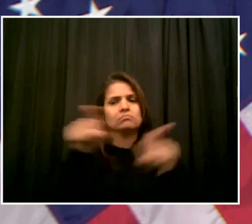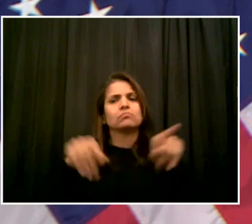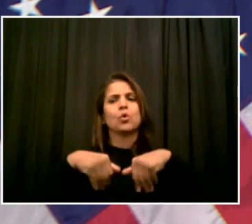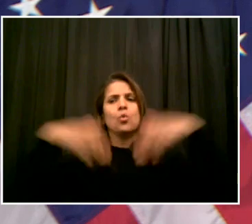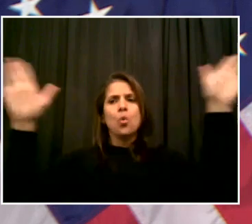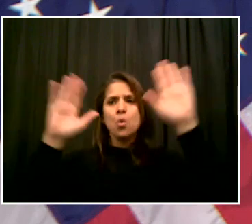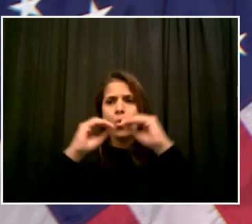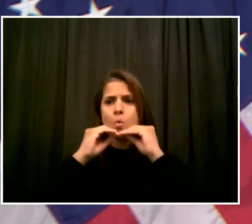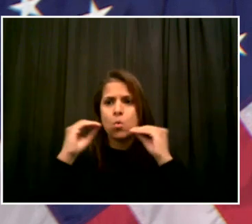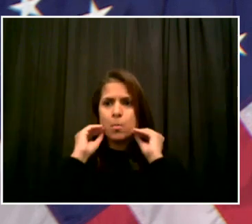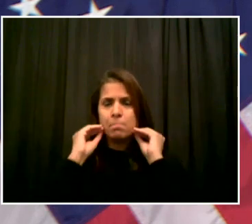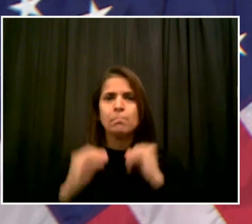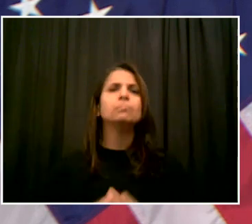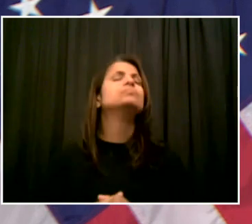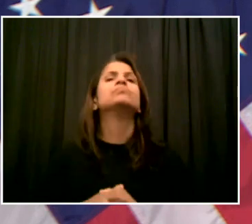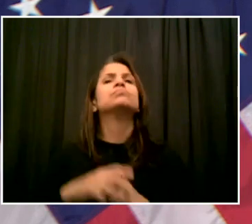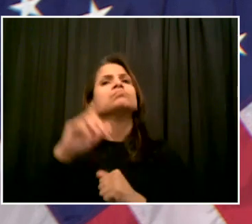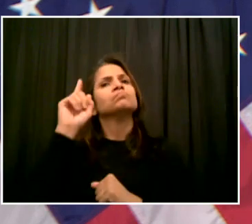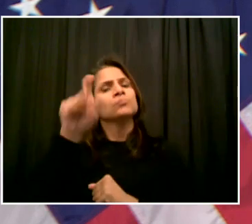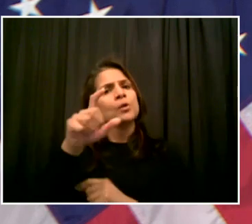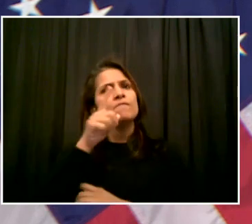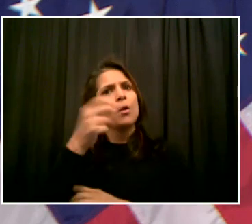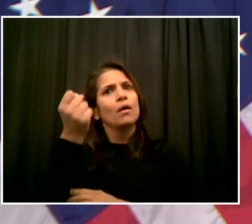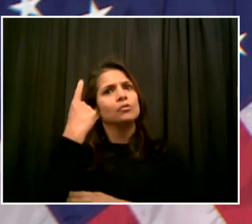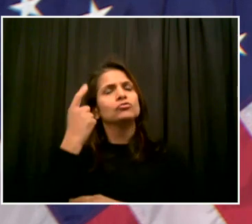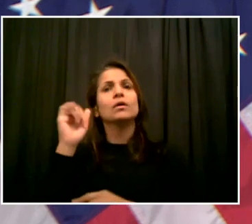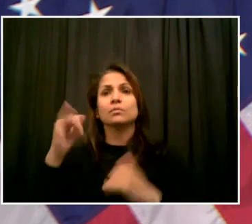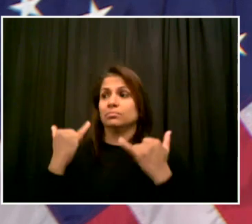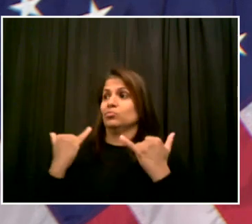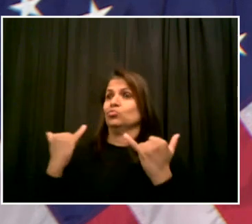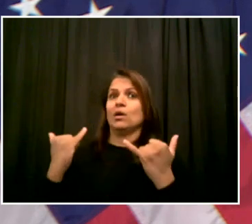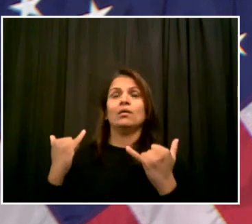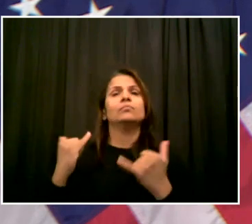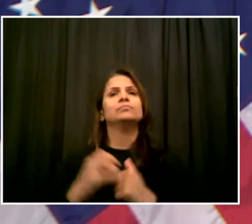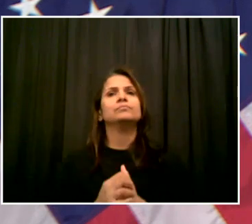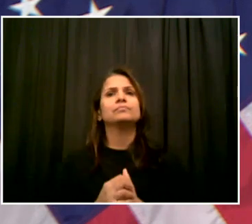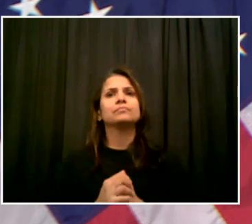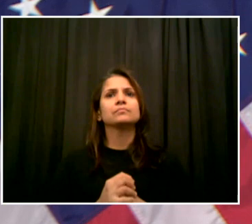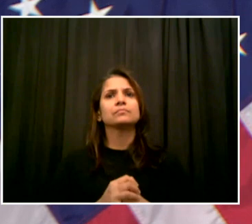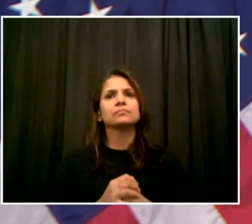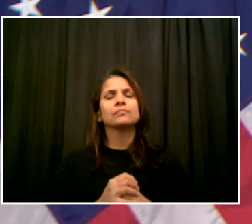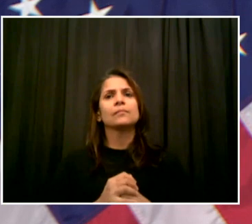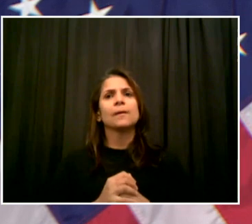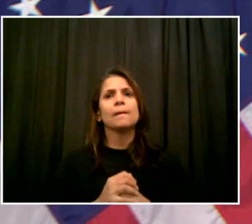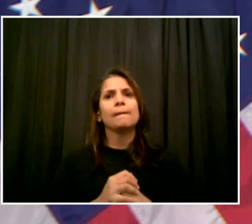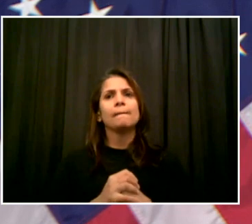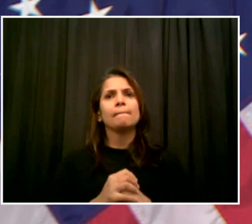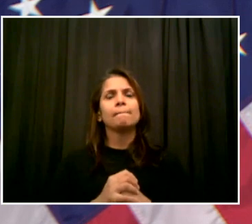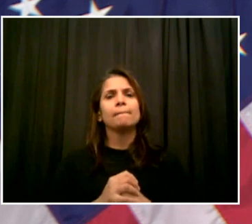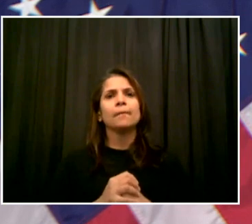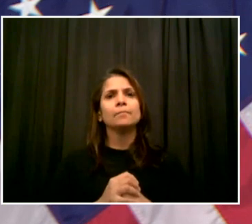TONIGHT. EVERYONE SHOUD BOFF THE P.M. WE UNDERSTAND AGAIN THIS IS NOT NEW YORK